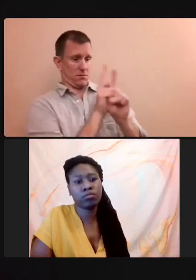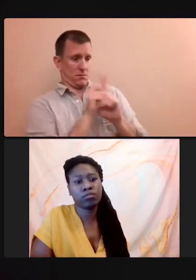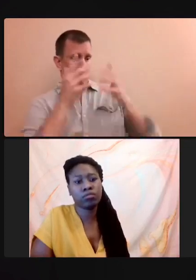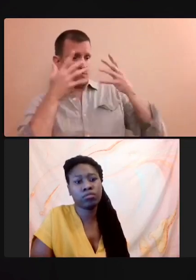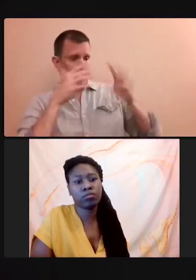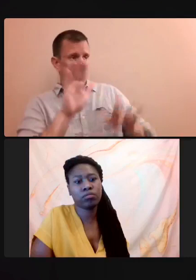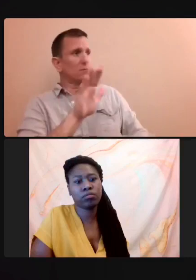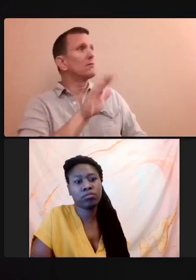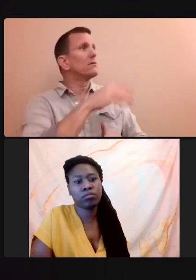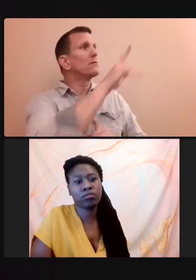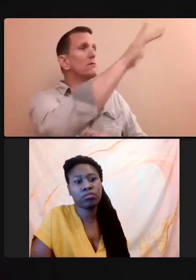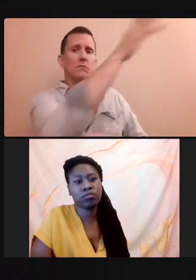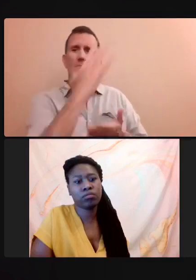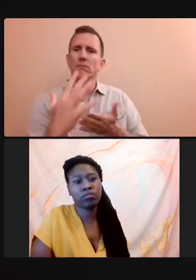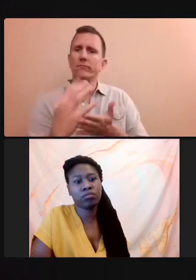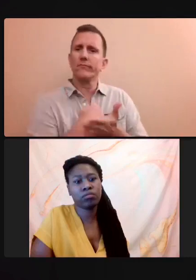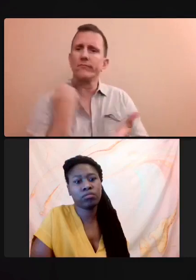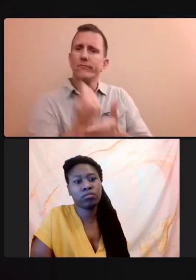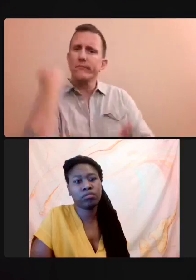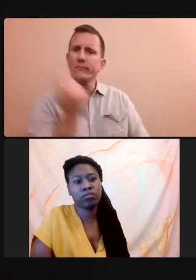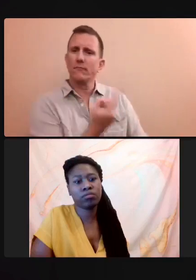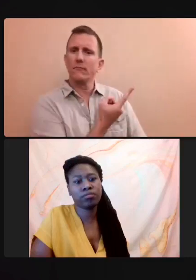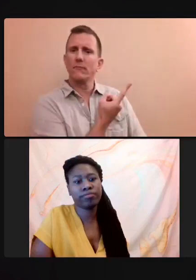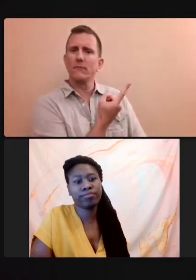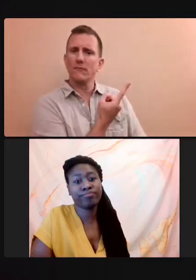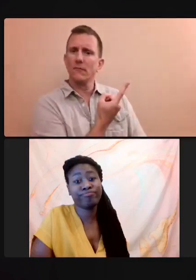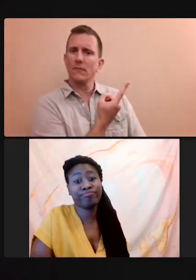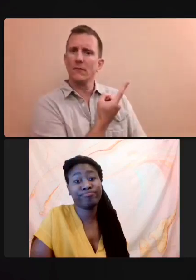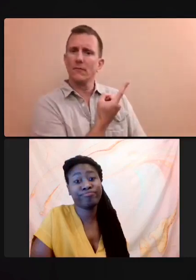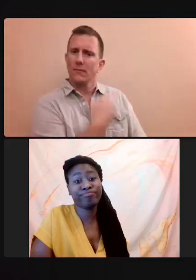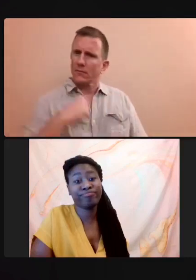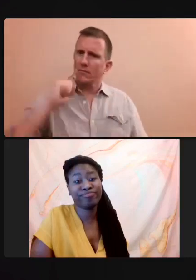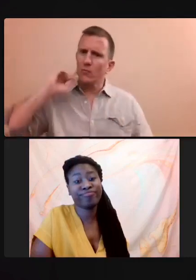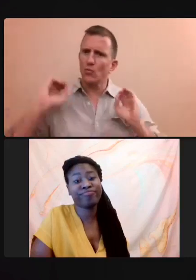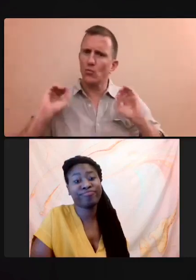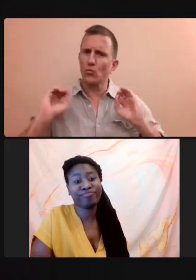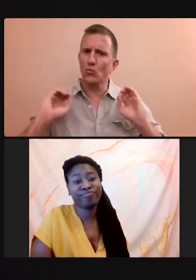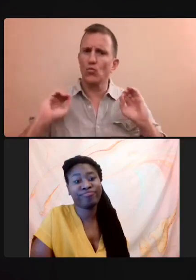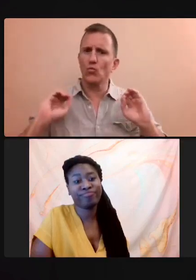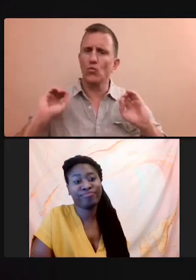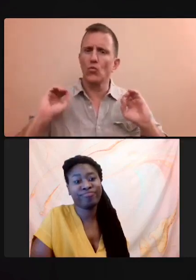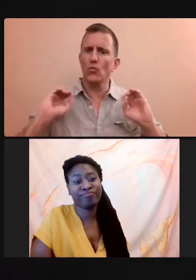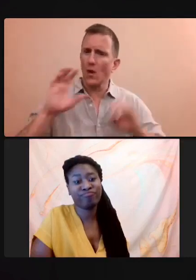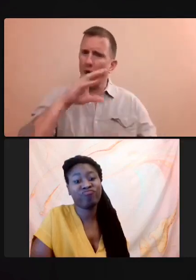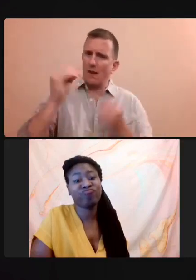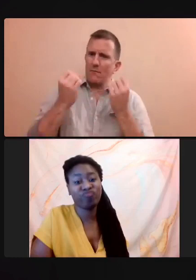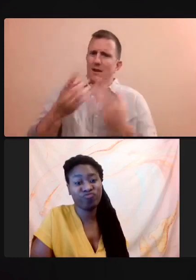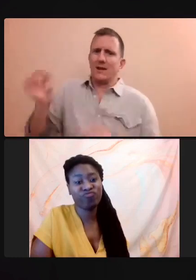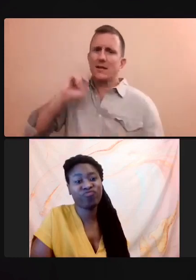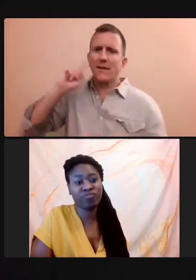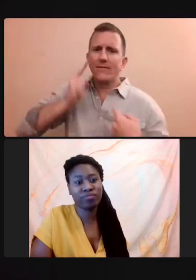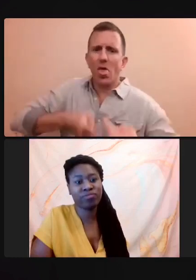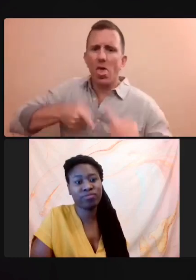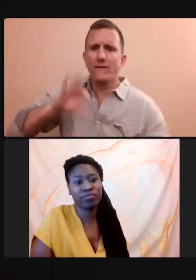Of course, if the word gets out about a mentor like that, students are going to flock to you and you'll be mentoring so much